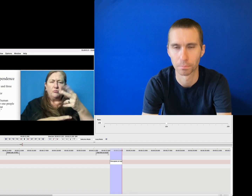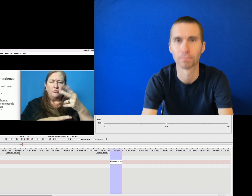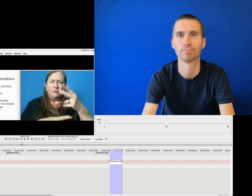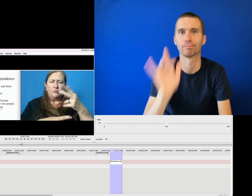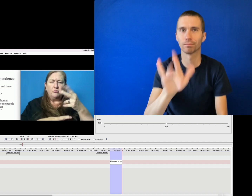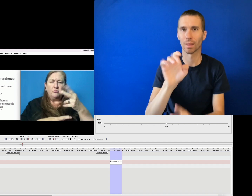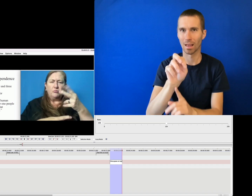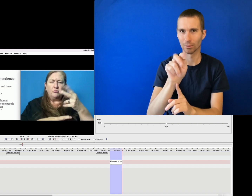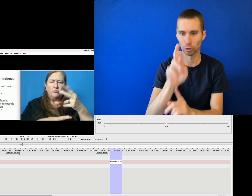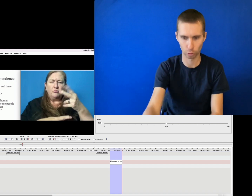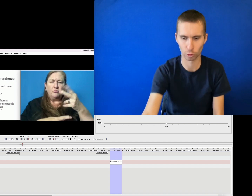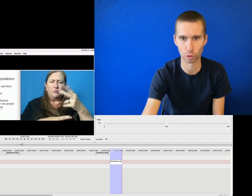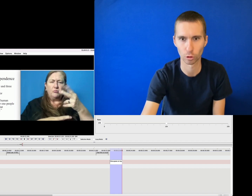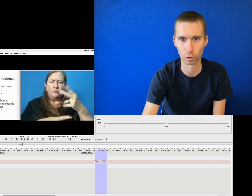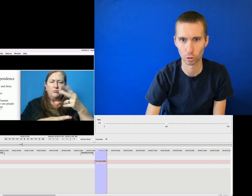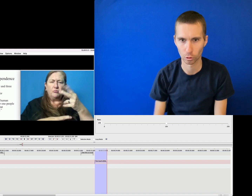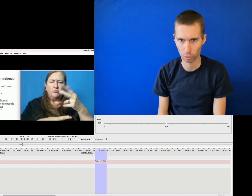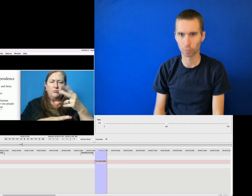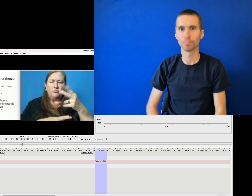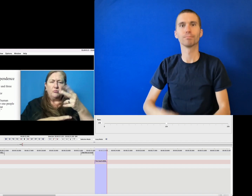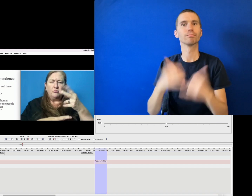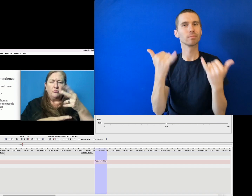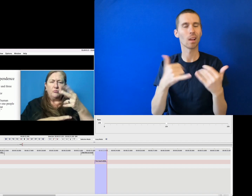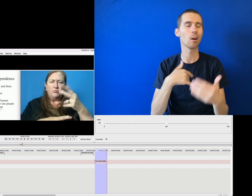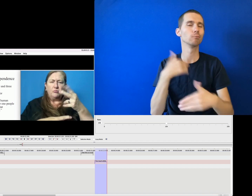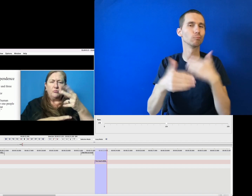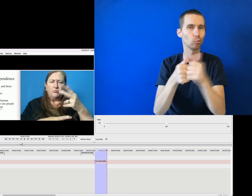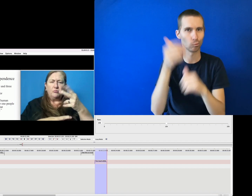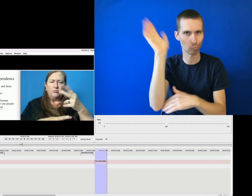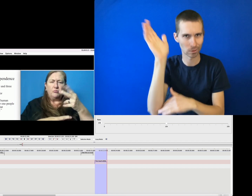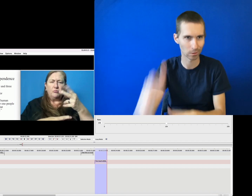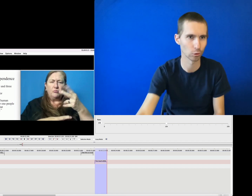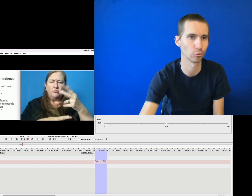And then, I'm going to click on the "Enter" button. Now, I will proceed with the rest of the presentation.